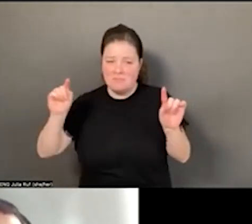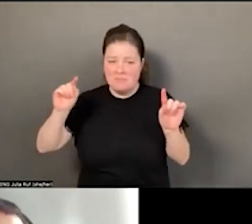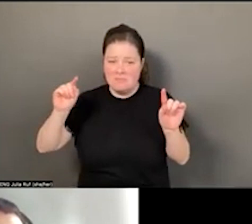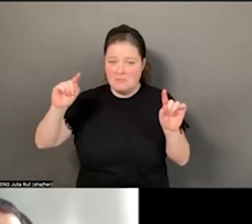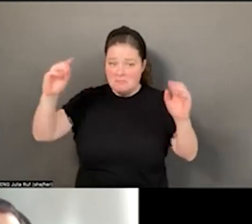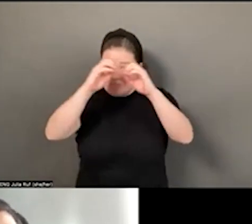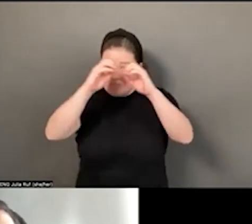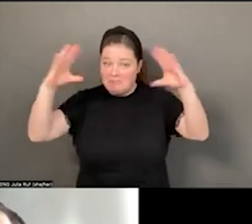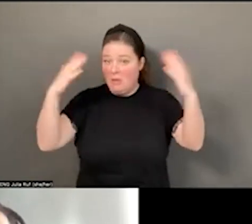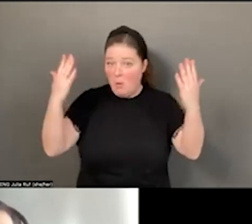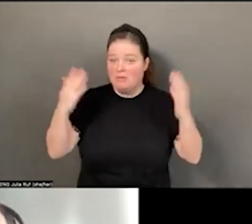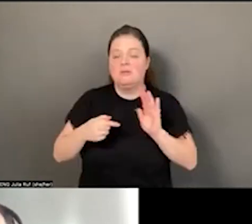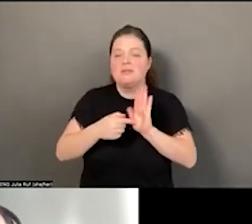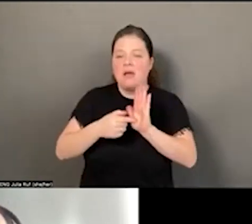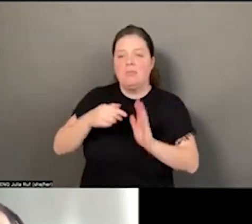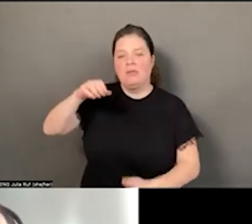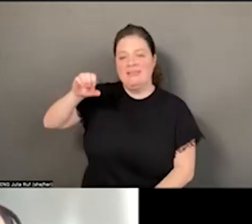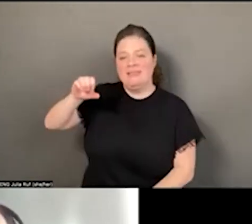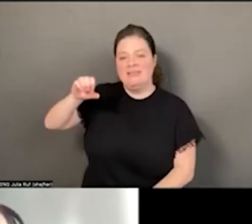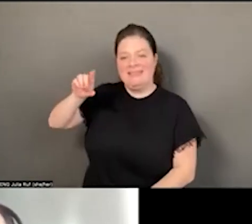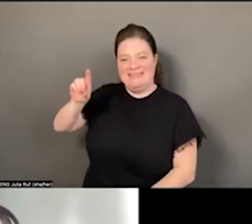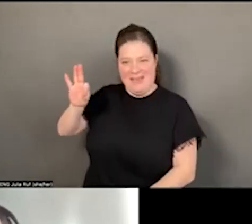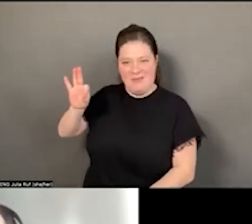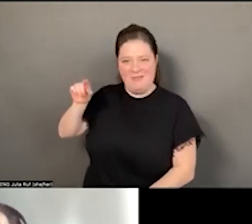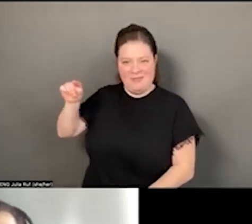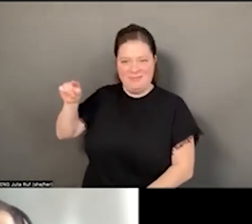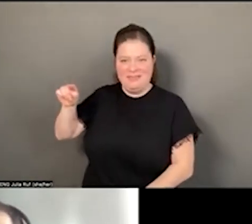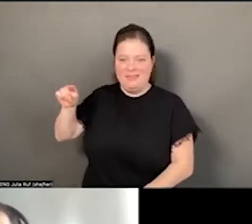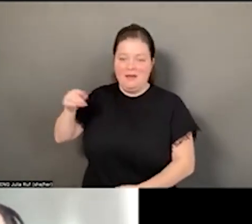we expect that it goes beyond the scope of the pilot project,